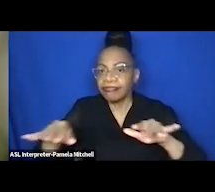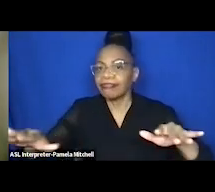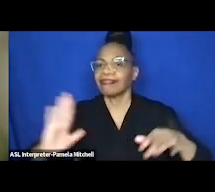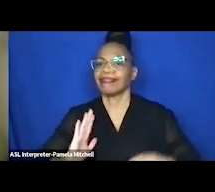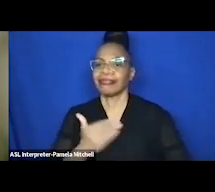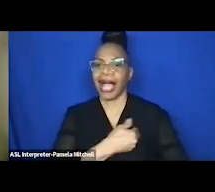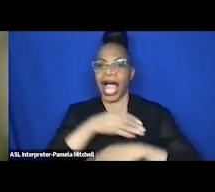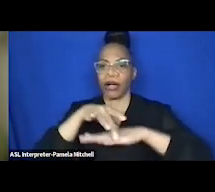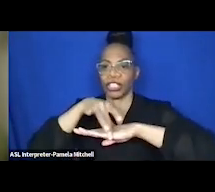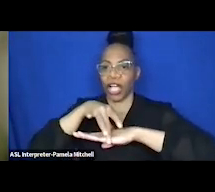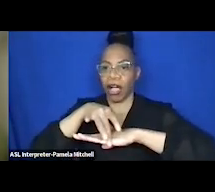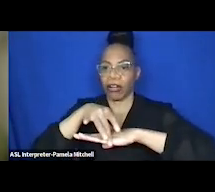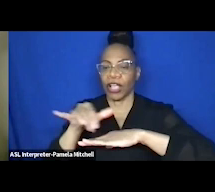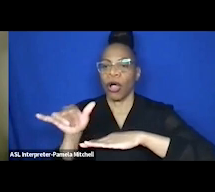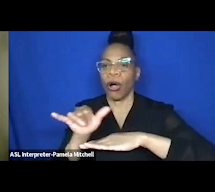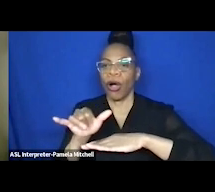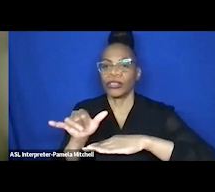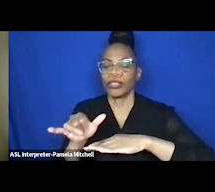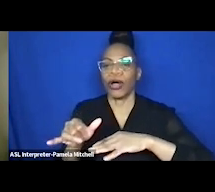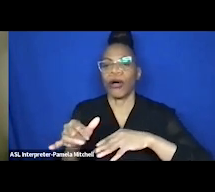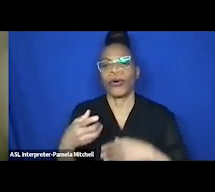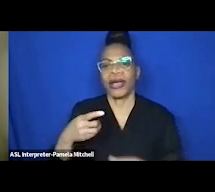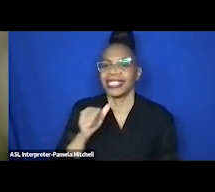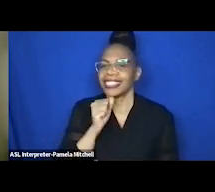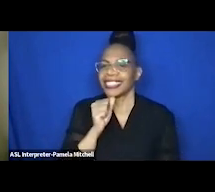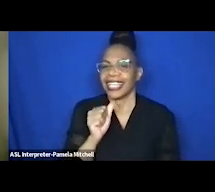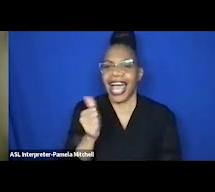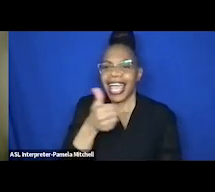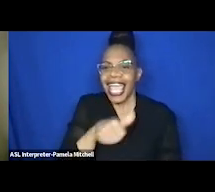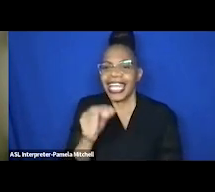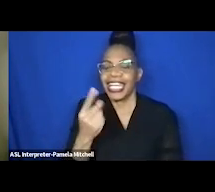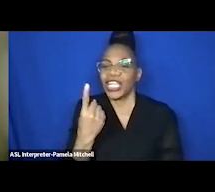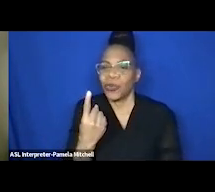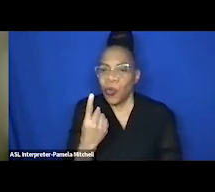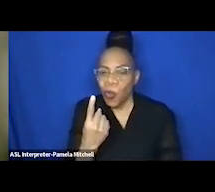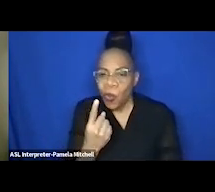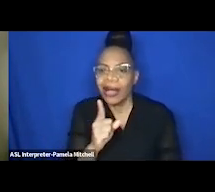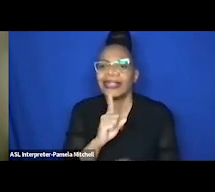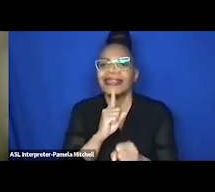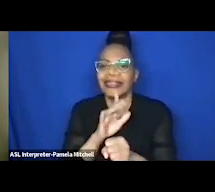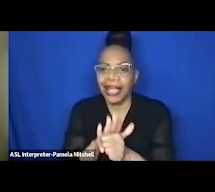Additionally, there's not any one dedicated funding source that will support SOAR work.